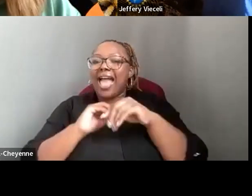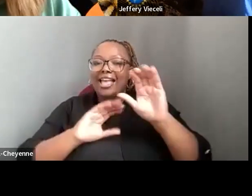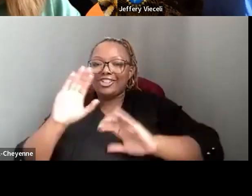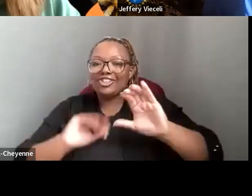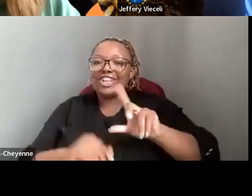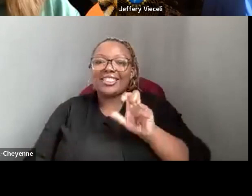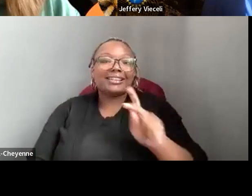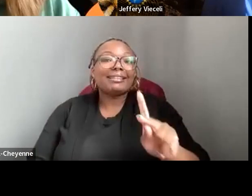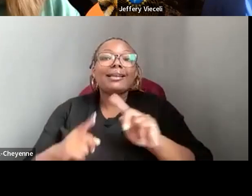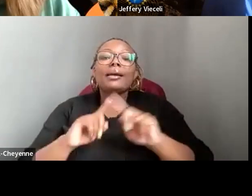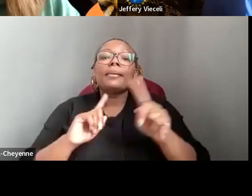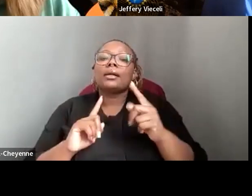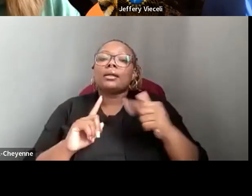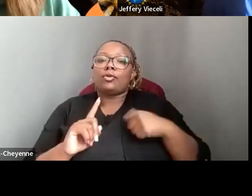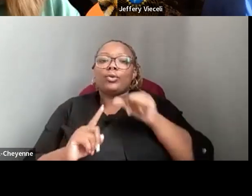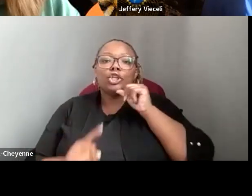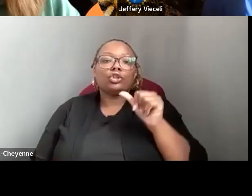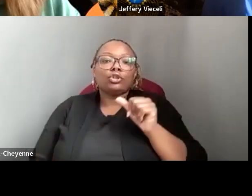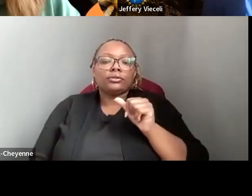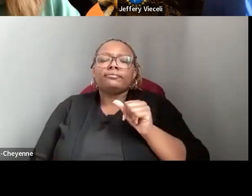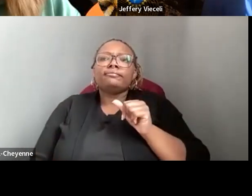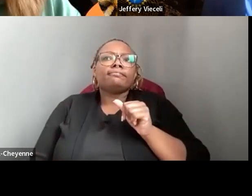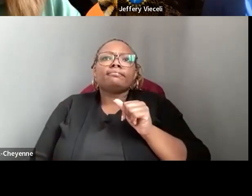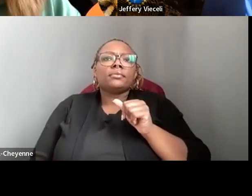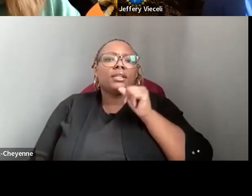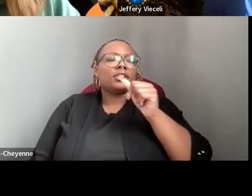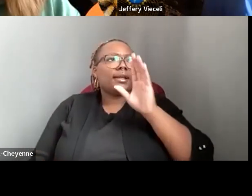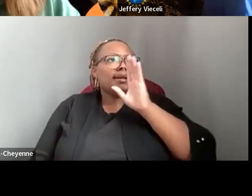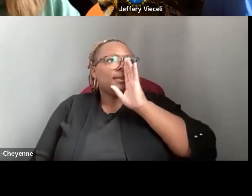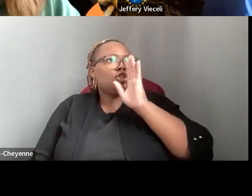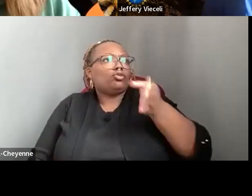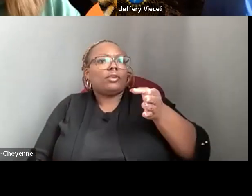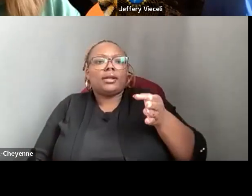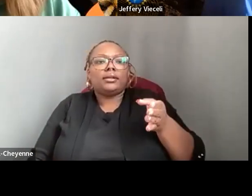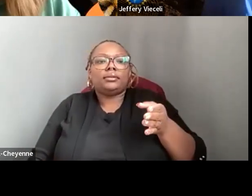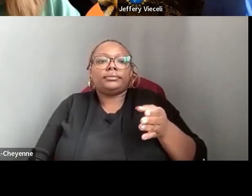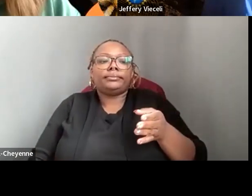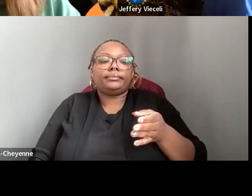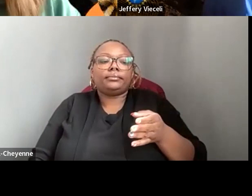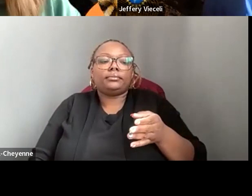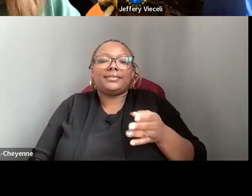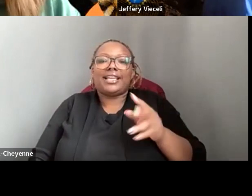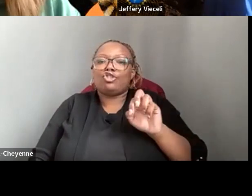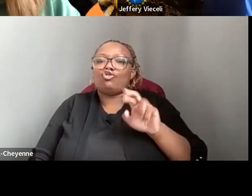But yes, they -- you know, we don't -- there's no direct -- no -- it's very rare; I'll put it that way.